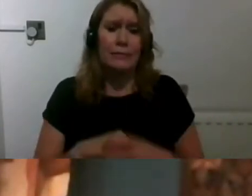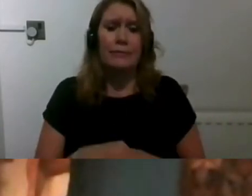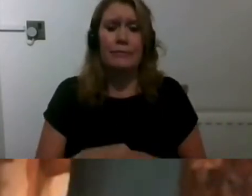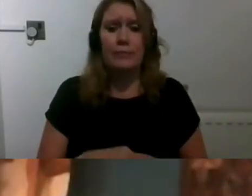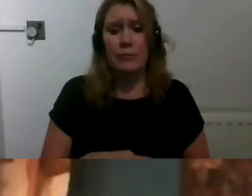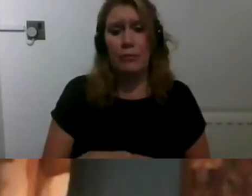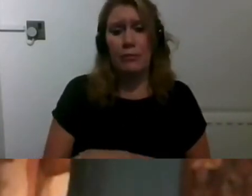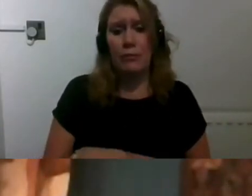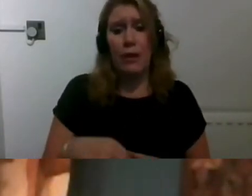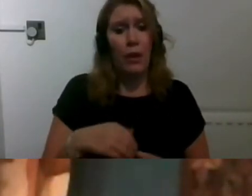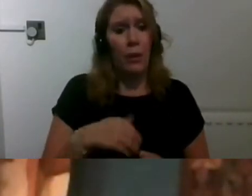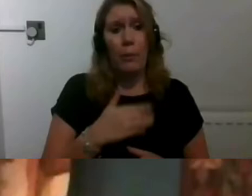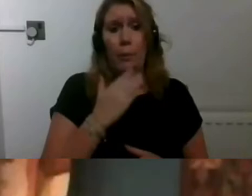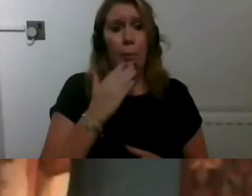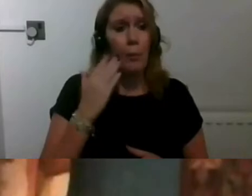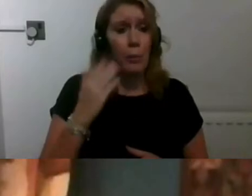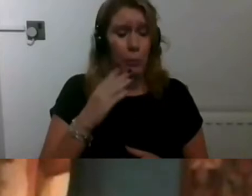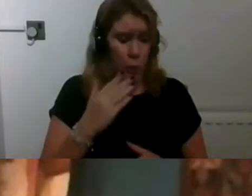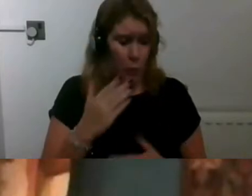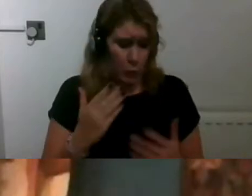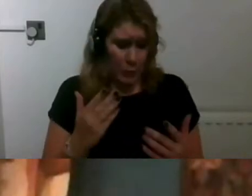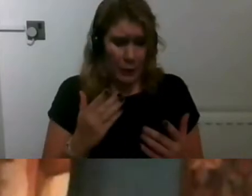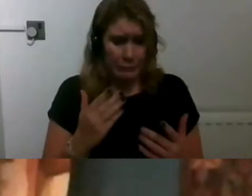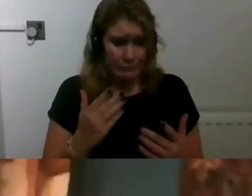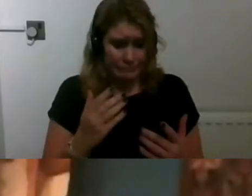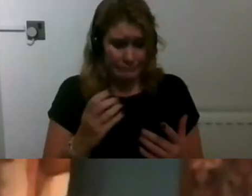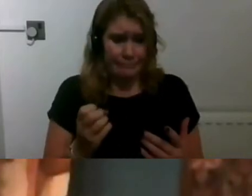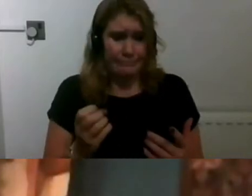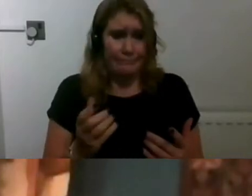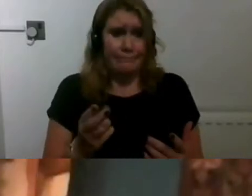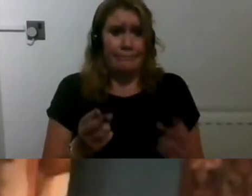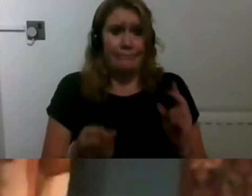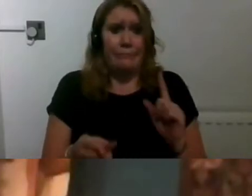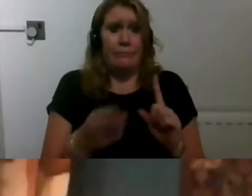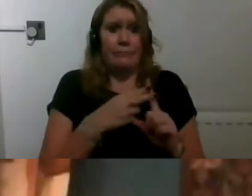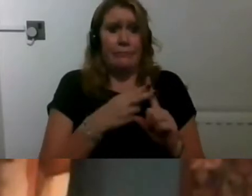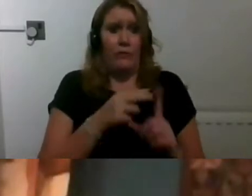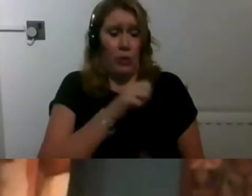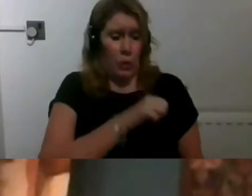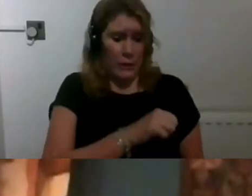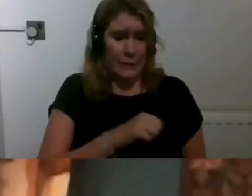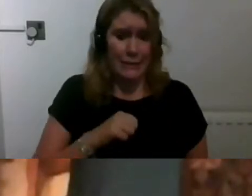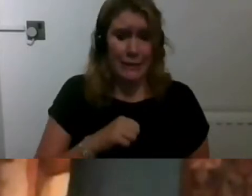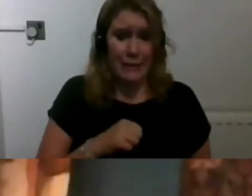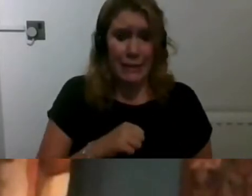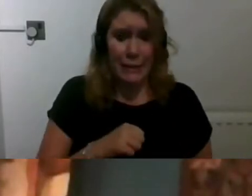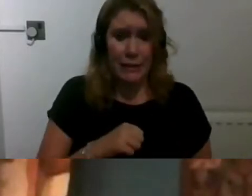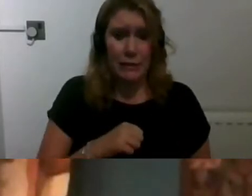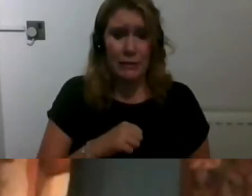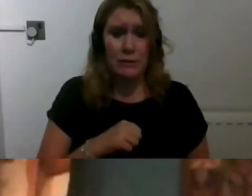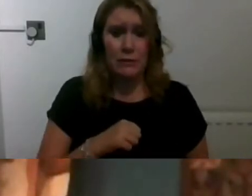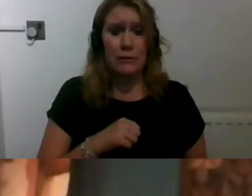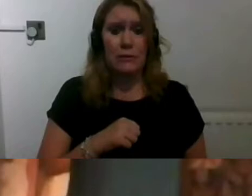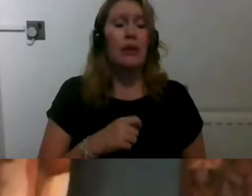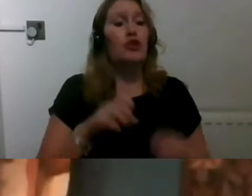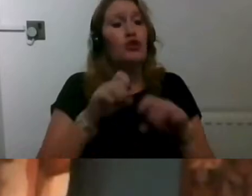Young lads scraped like curled steel shavings to strop with the detritus to